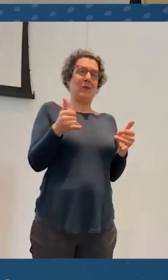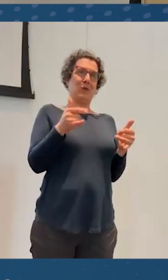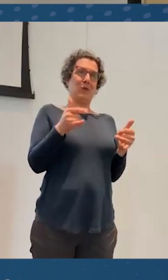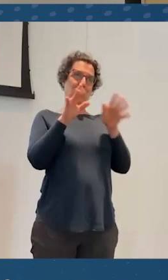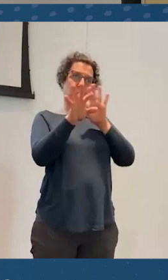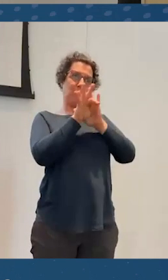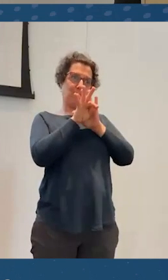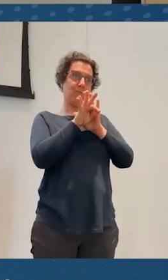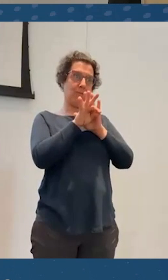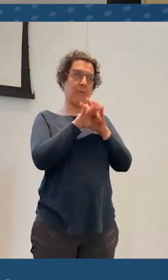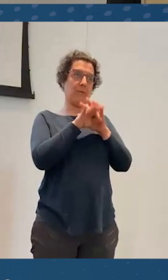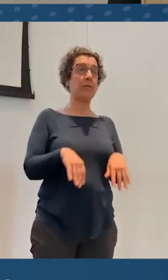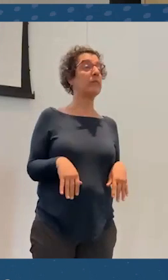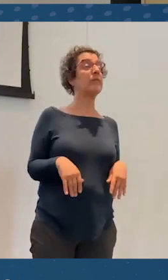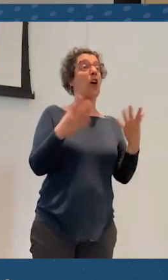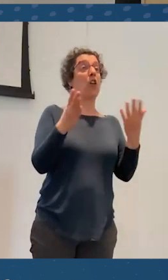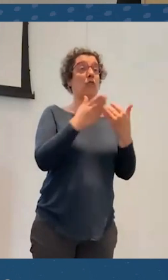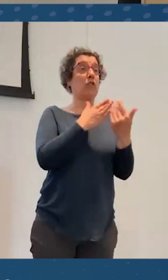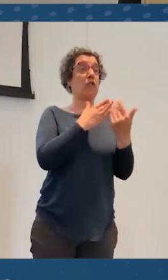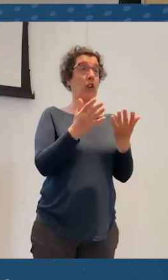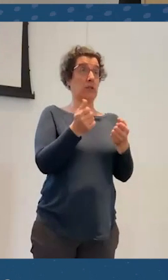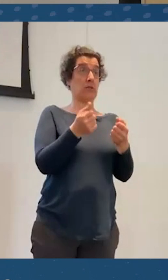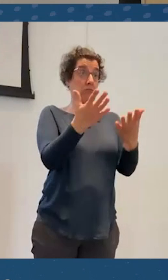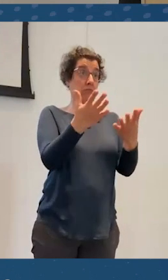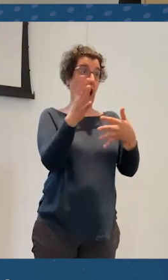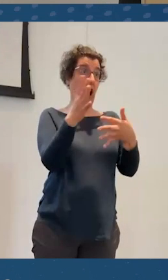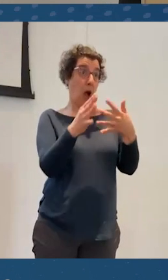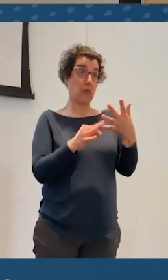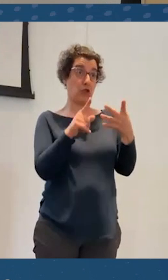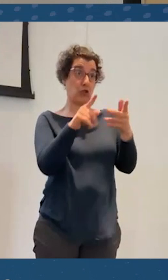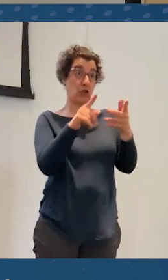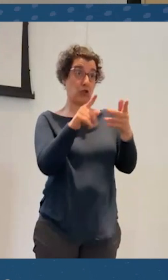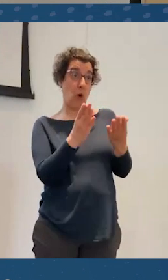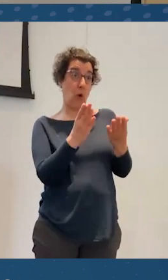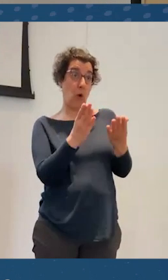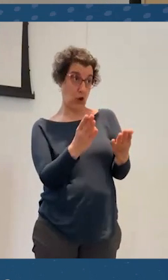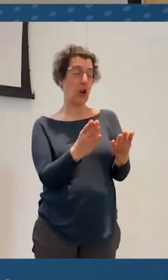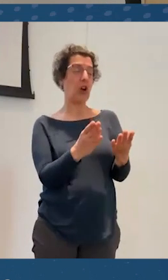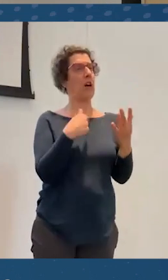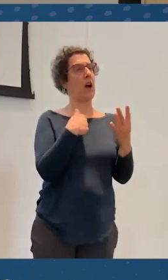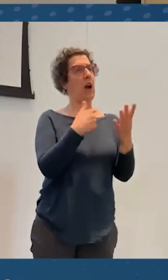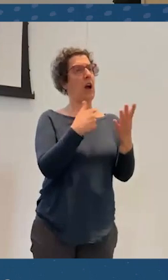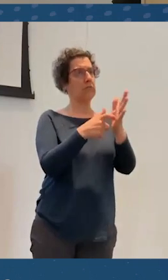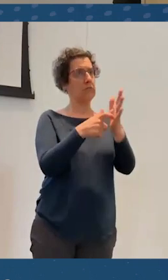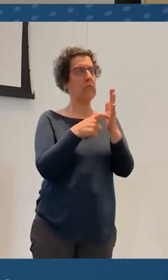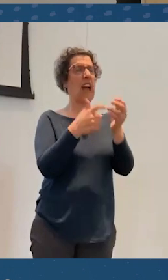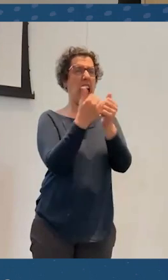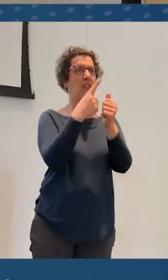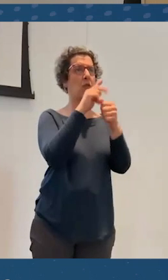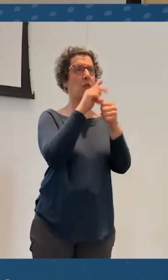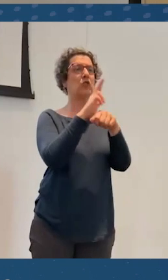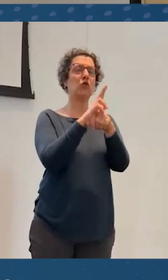But regardless of what options you are able to offer, I implore everyone to use sensible defaults that